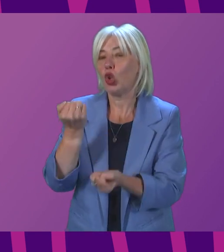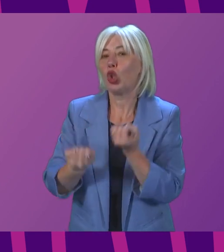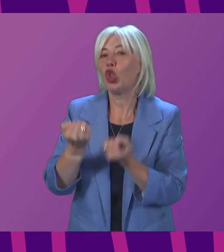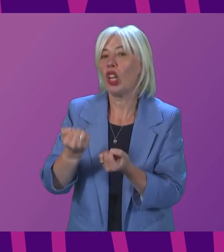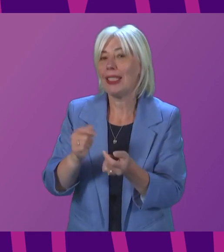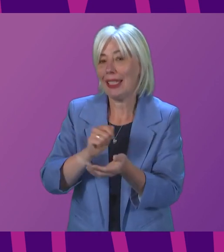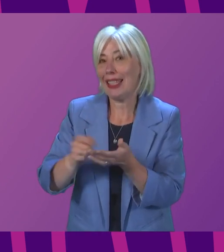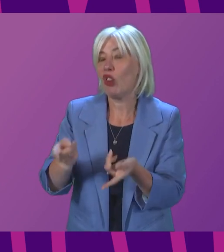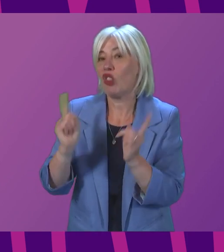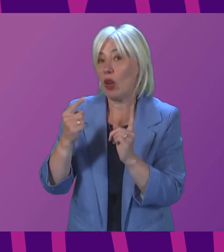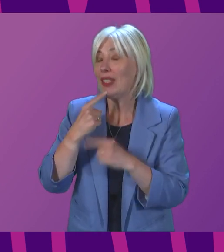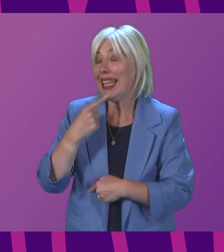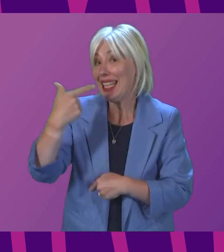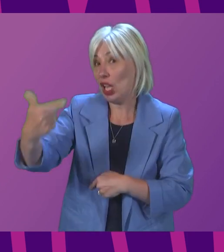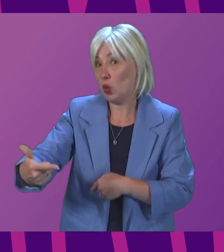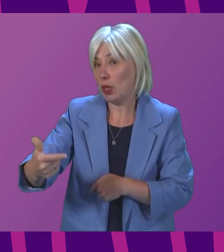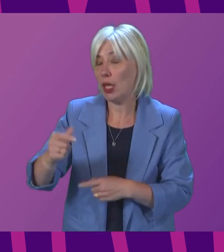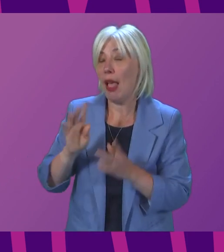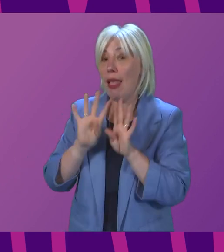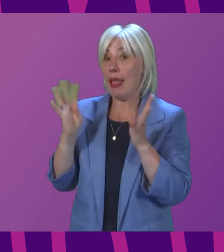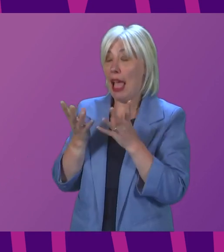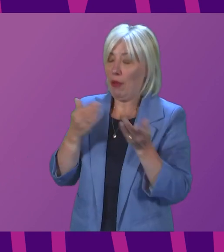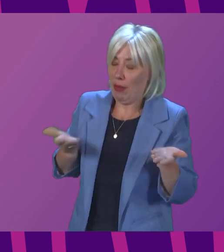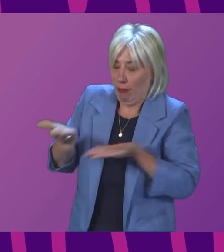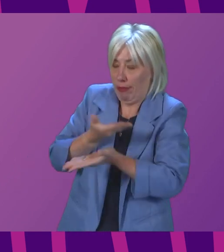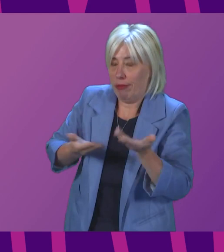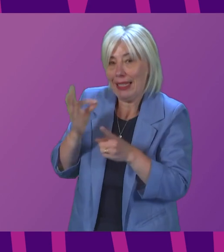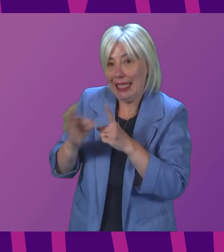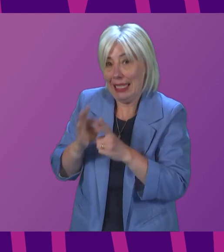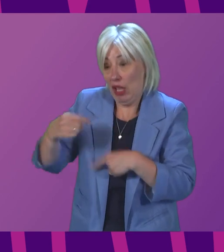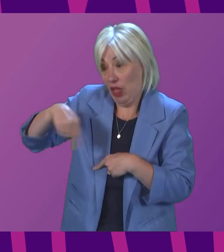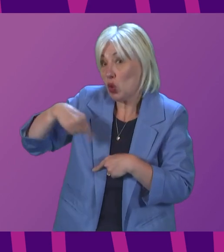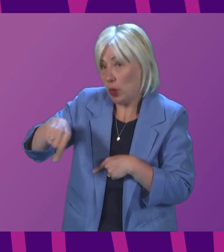Parliament next week. The Cabinet discussed it in detail at its meeting this week.